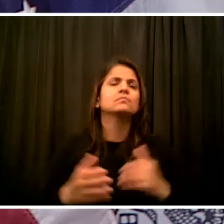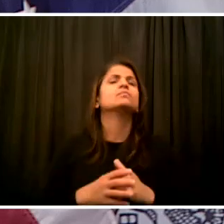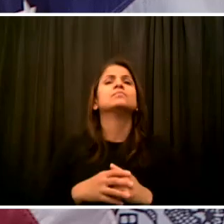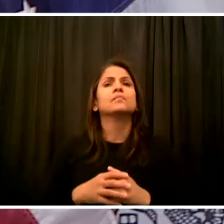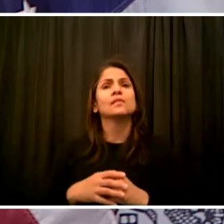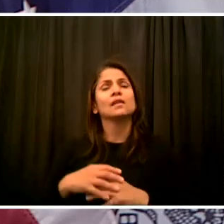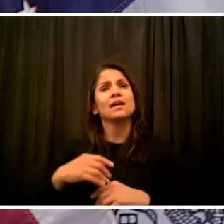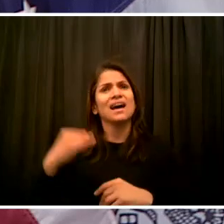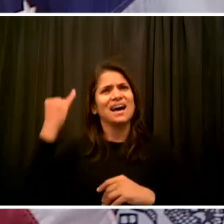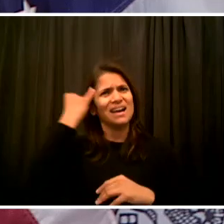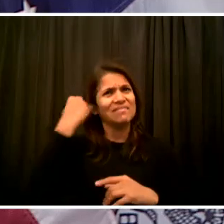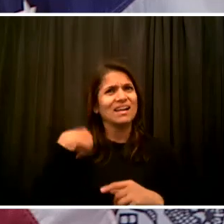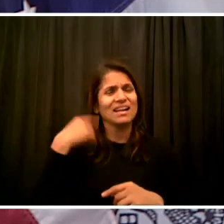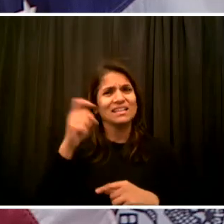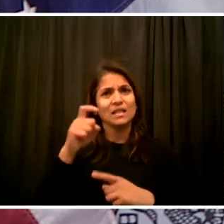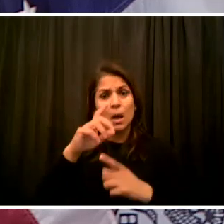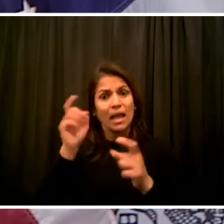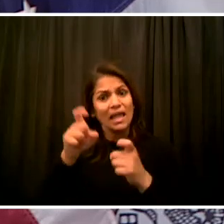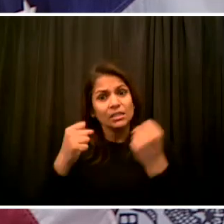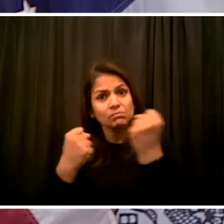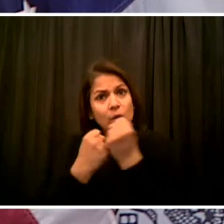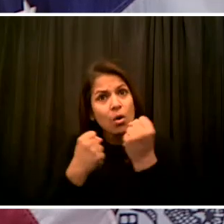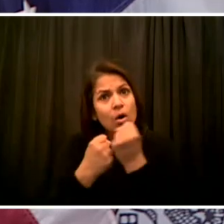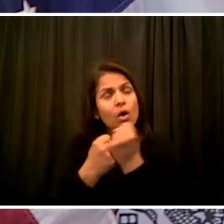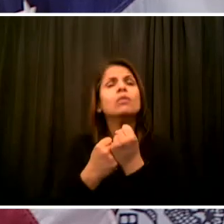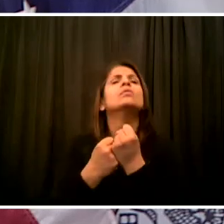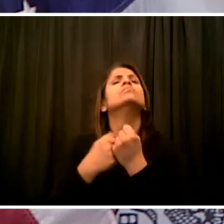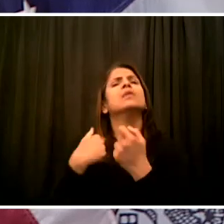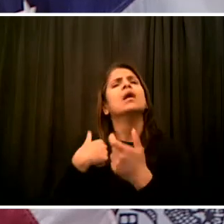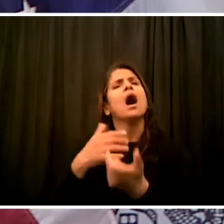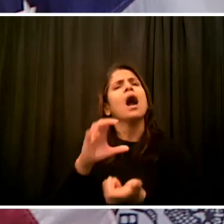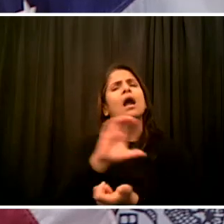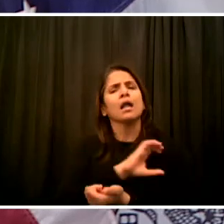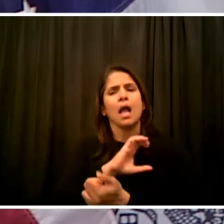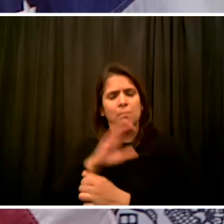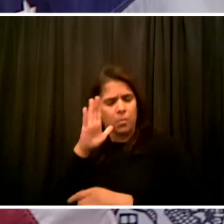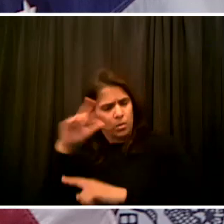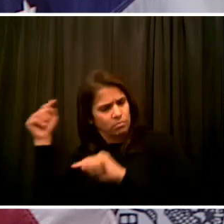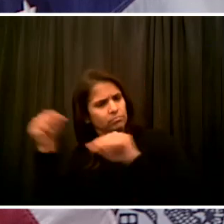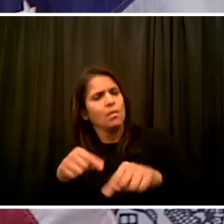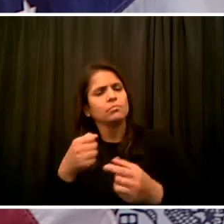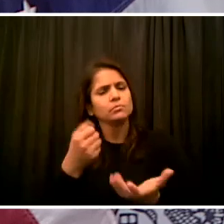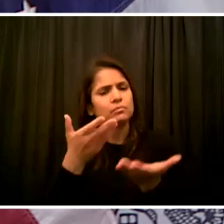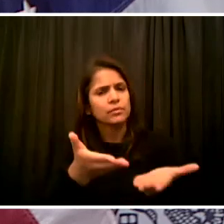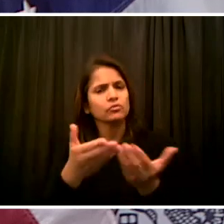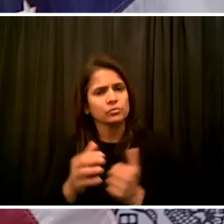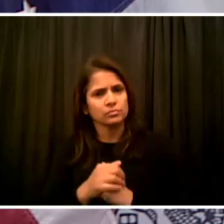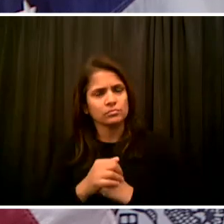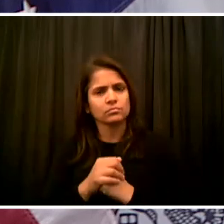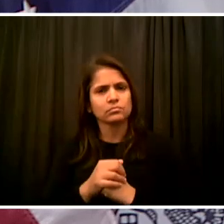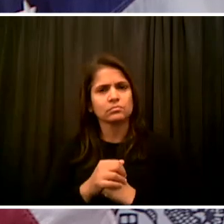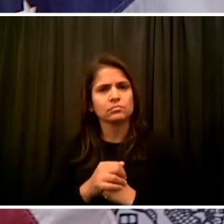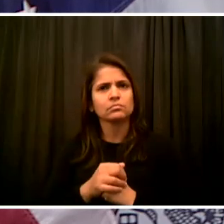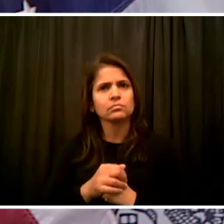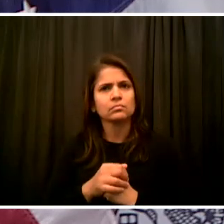ONLY WHEN NECESSARY PLAYING AN ENFORCEMENT ROLE. BUT I'M NO T TAKING THAT ENFORCEMENT ROLE OFF THE PLAYING FIELD BECAUSE WE